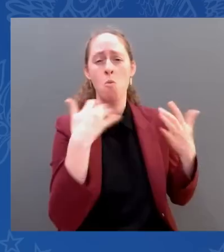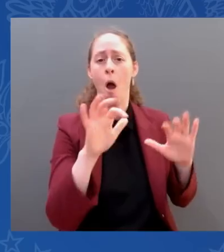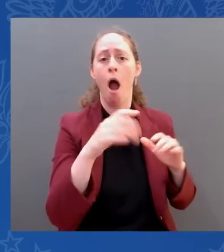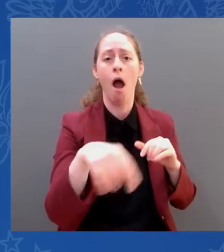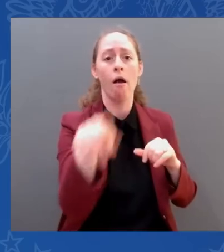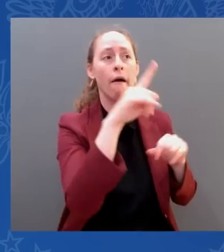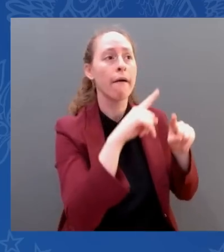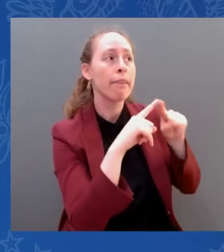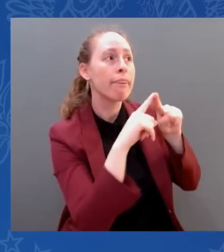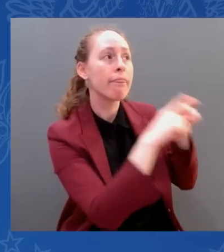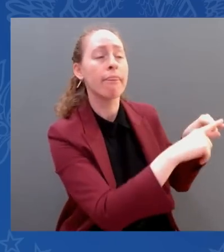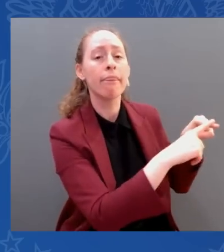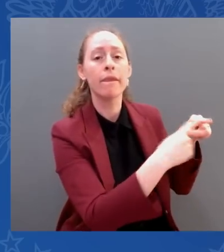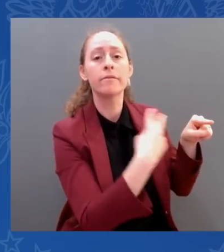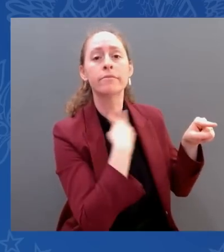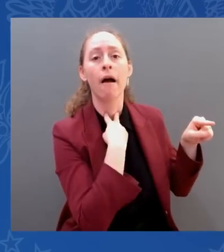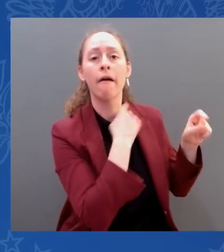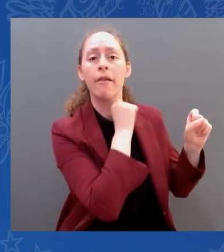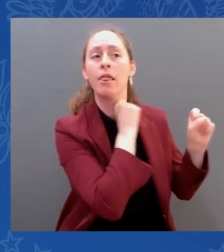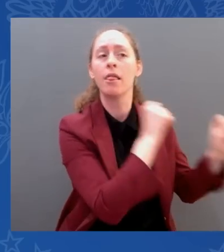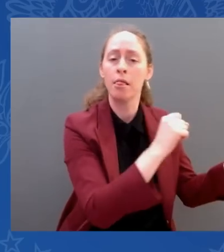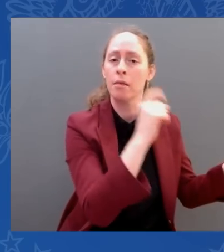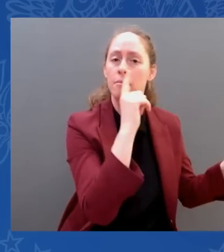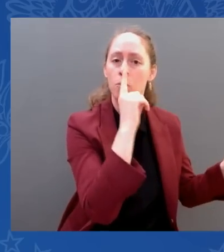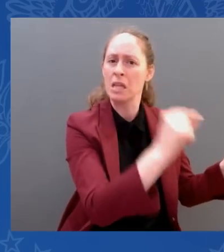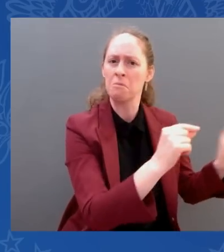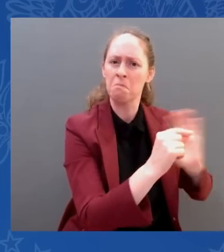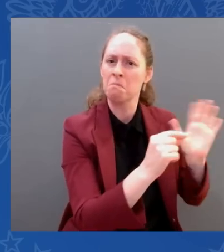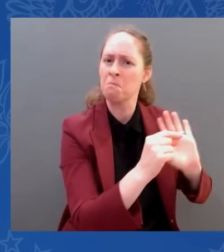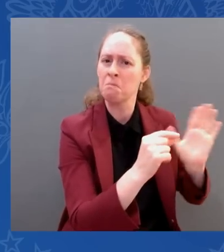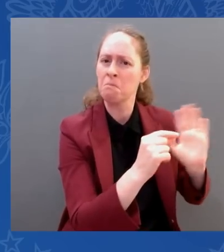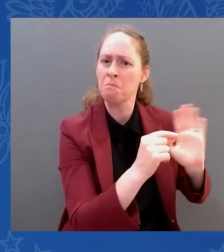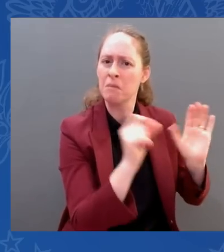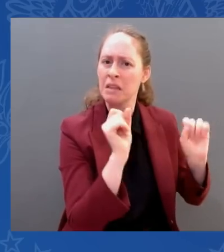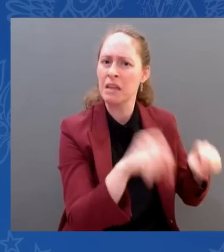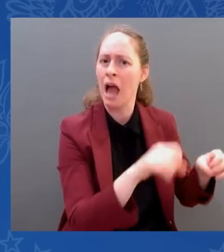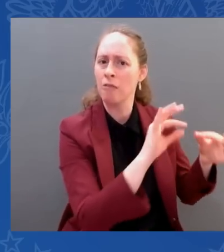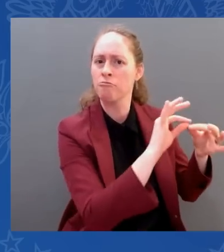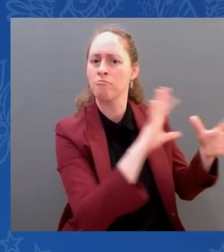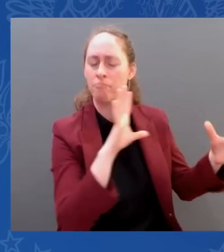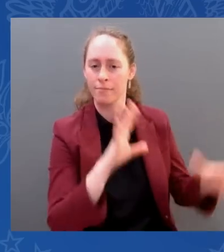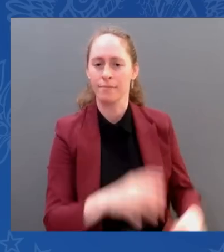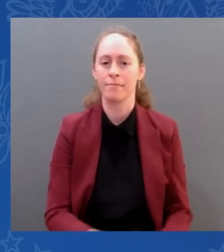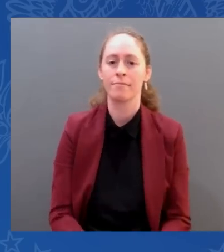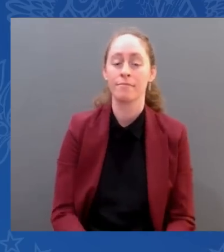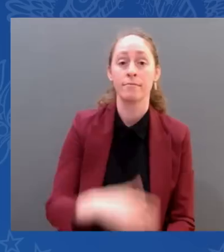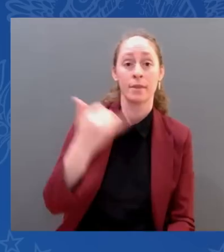Already in their silos now. Ukraine and Russia, the two major suppliers of grain and corn,